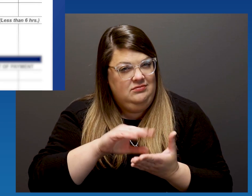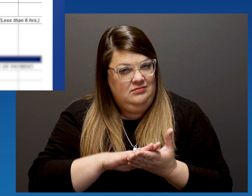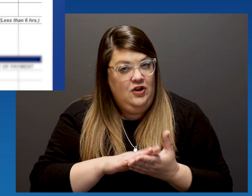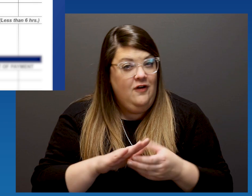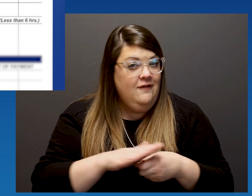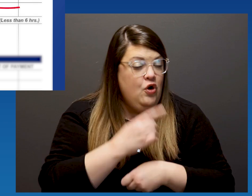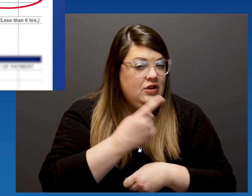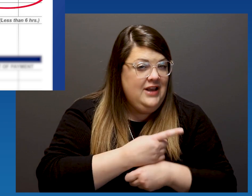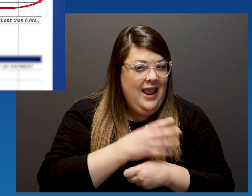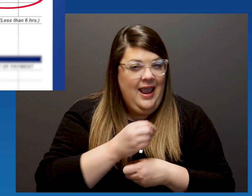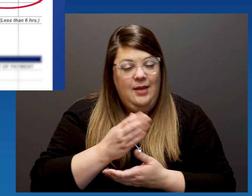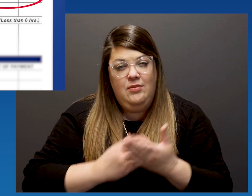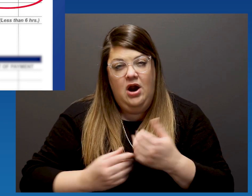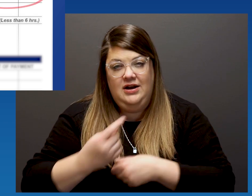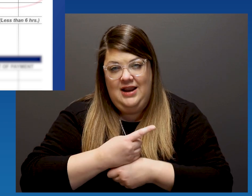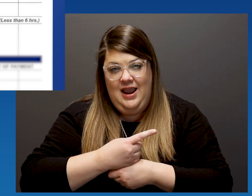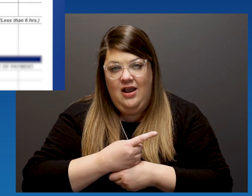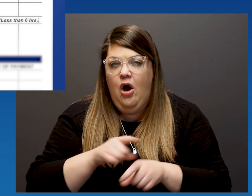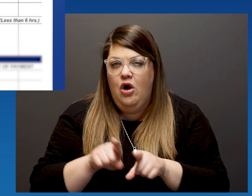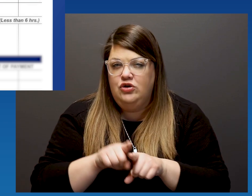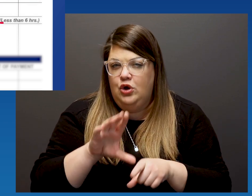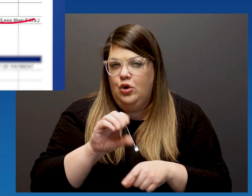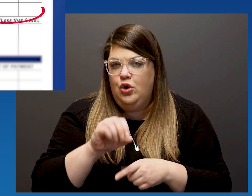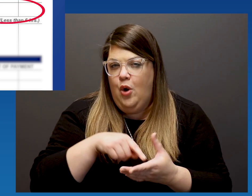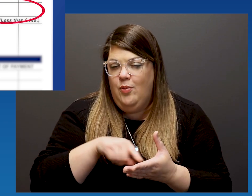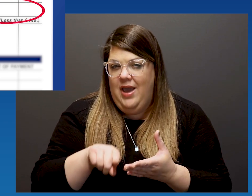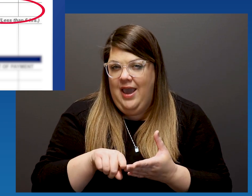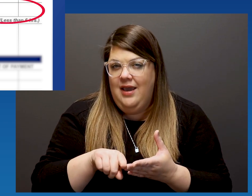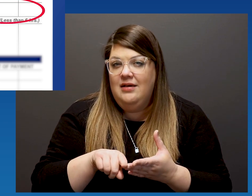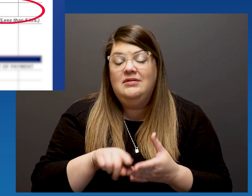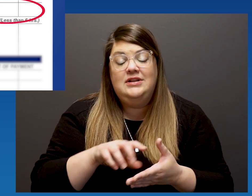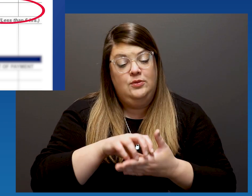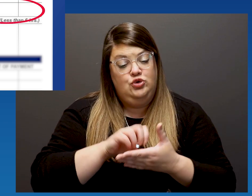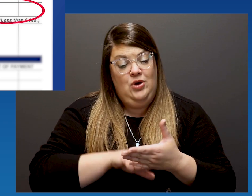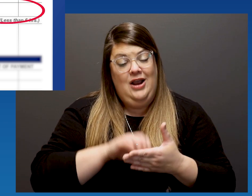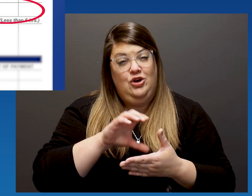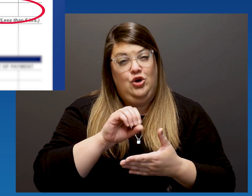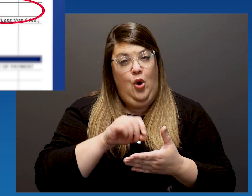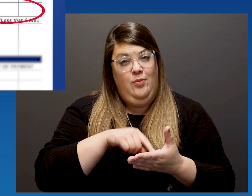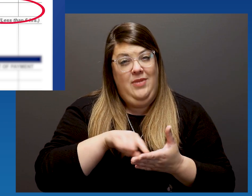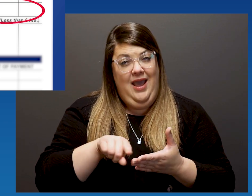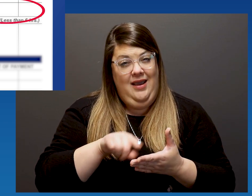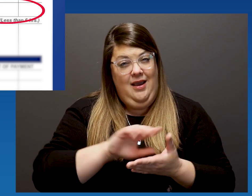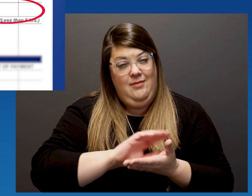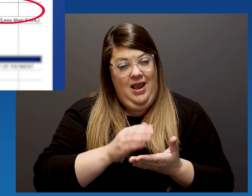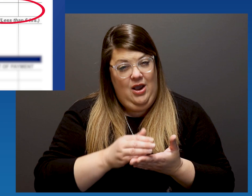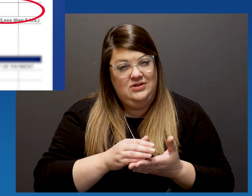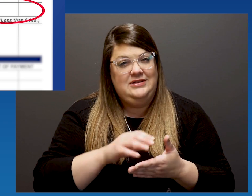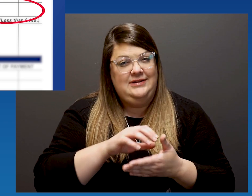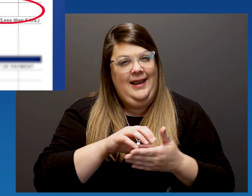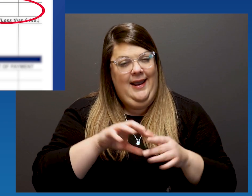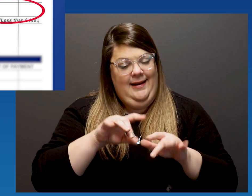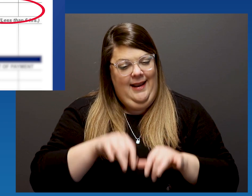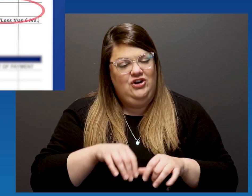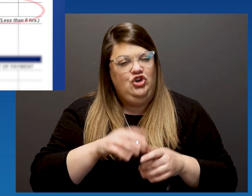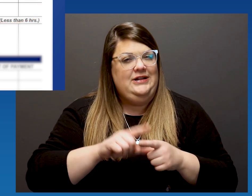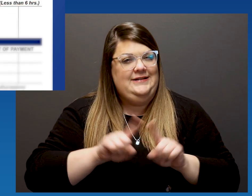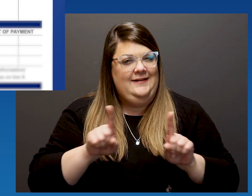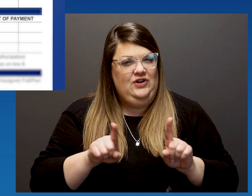along with the copayment amounts. Subtract the co-payments from the rate amount and enter the difference in the final row of the section.